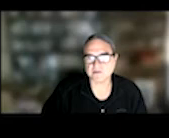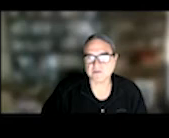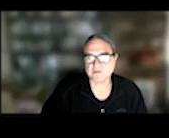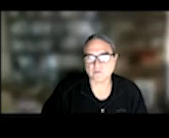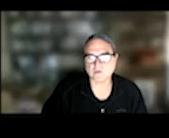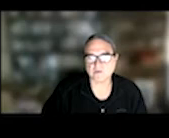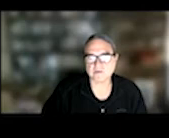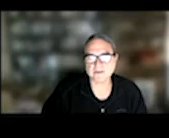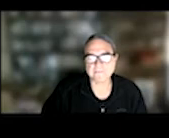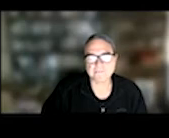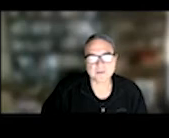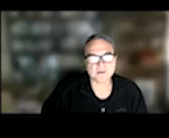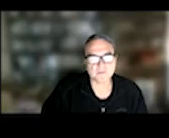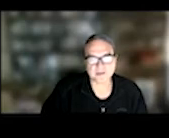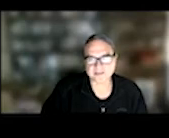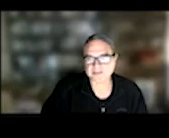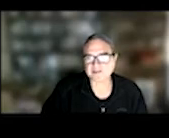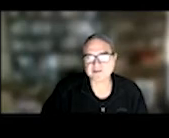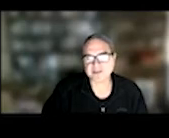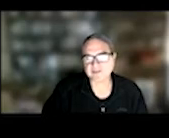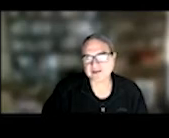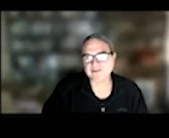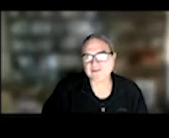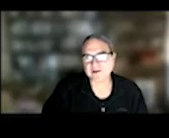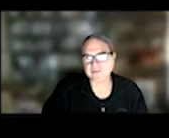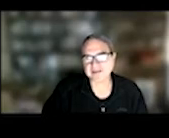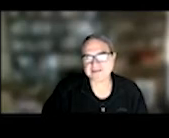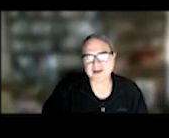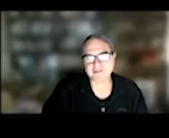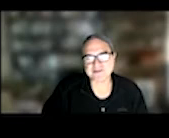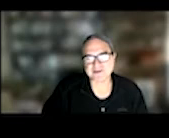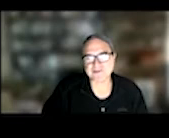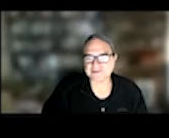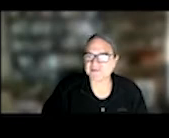spiritual world. We need skilled nursing, we need all the therapies, occupational therapy, physical